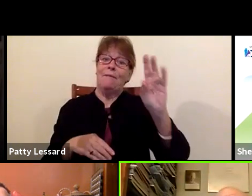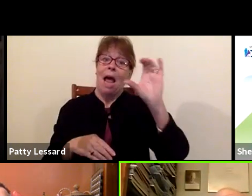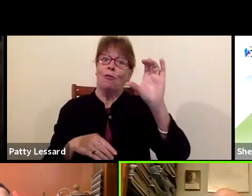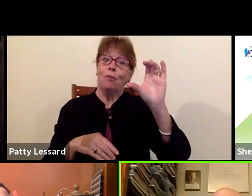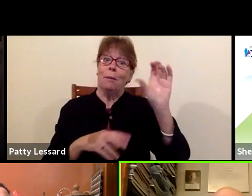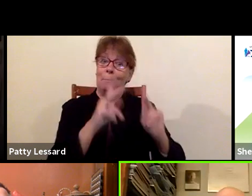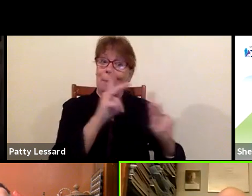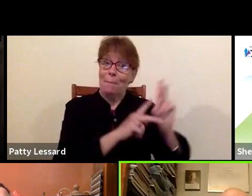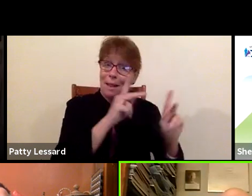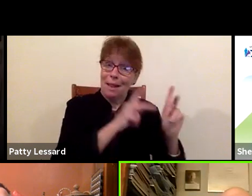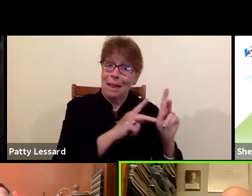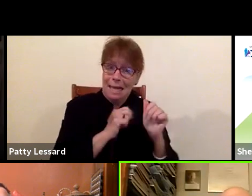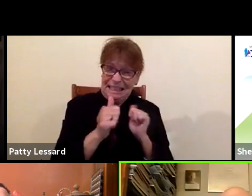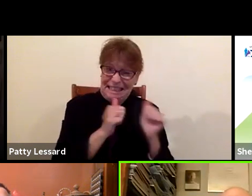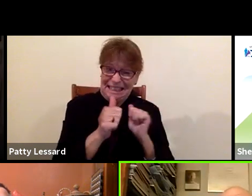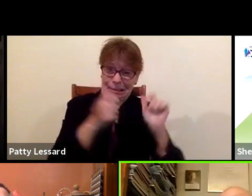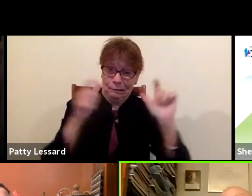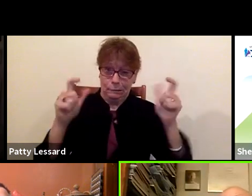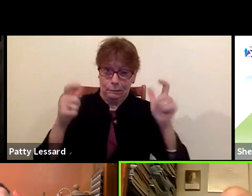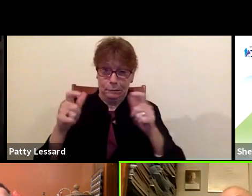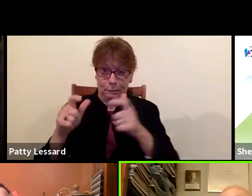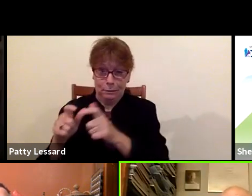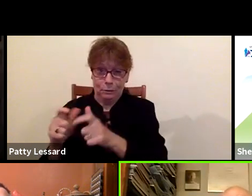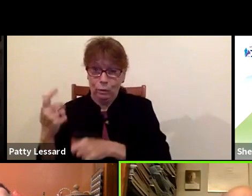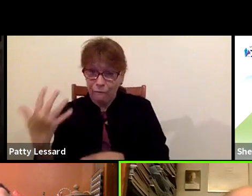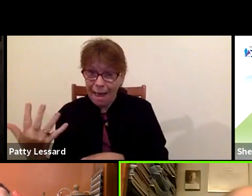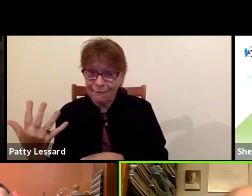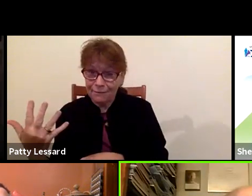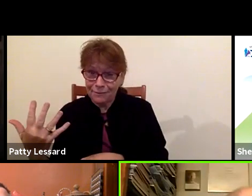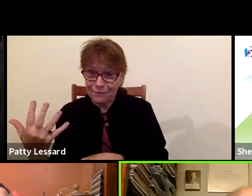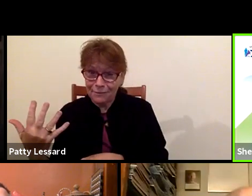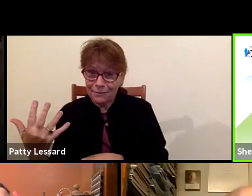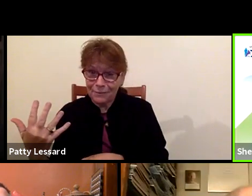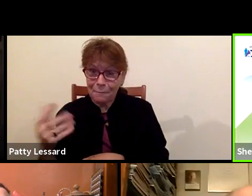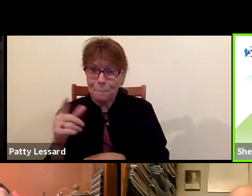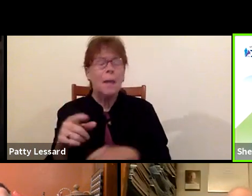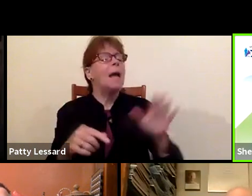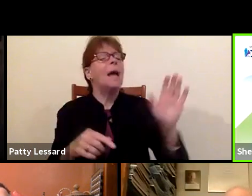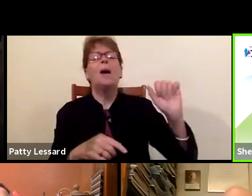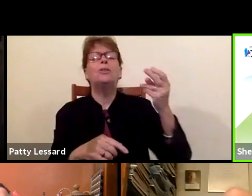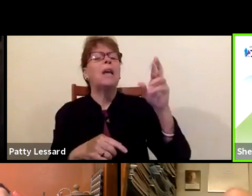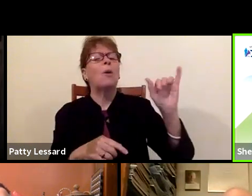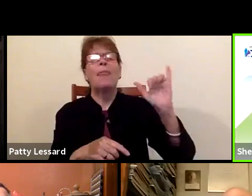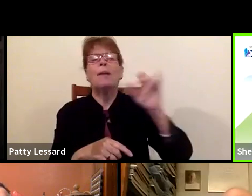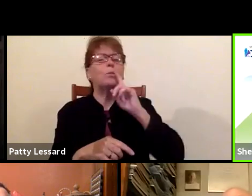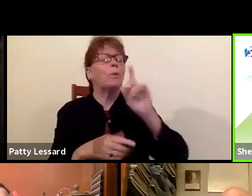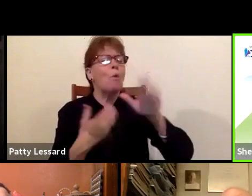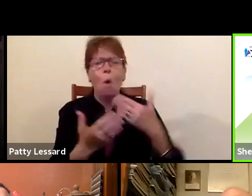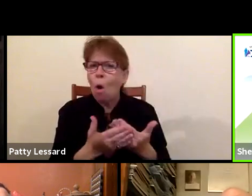≫ Ted: One of the things most upsetting is people trying to do the right thing, is when you